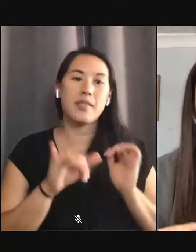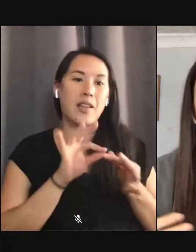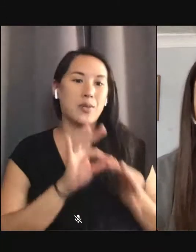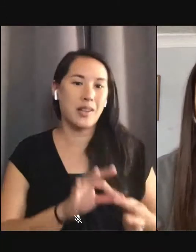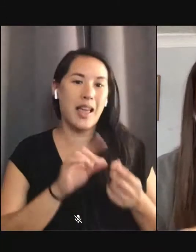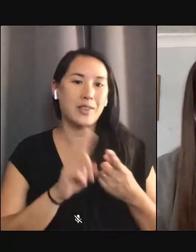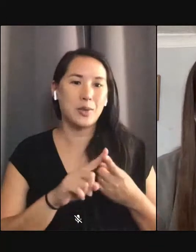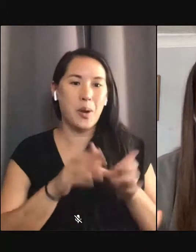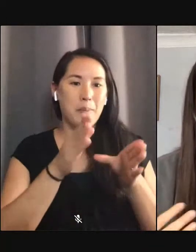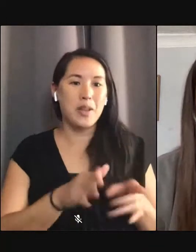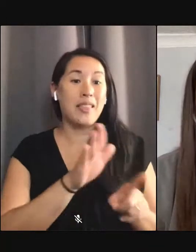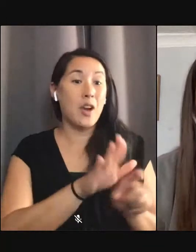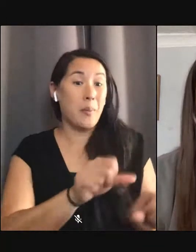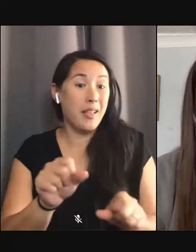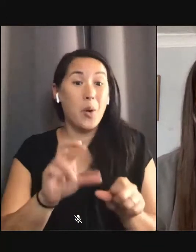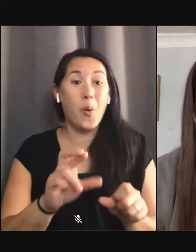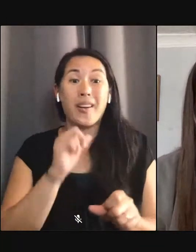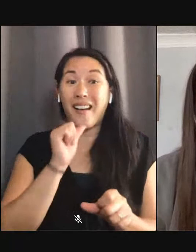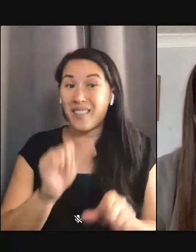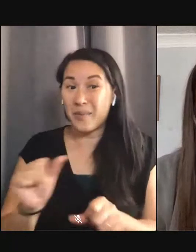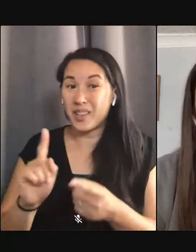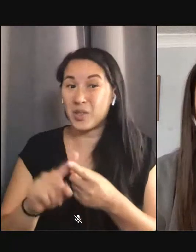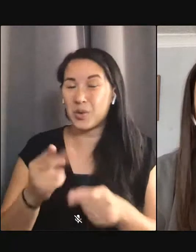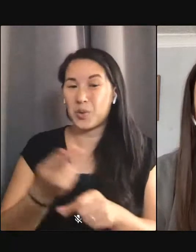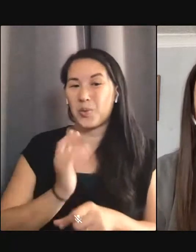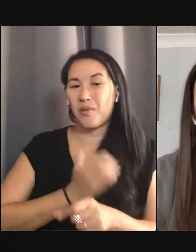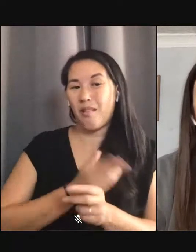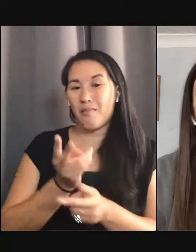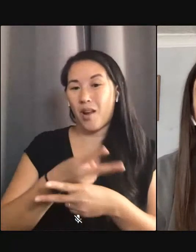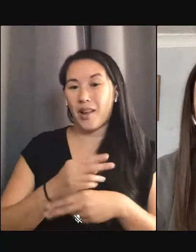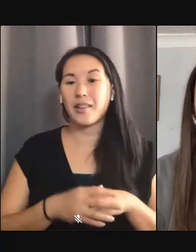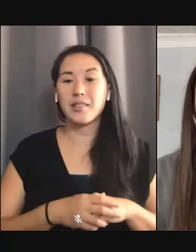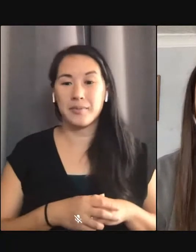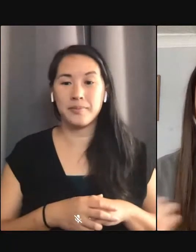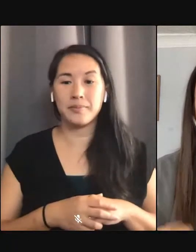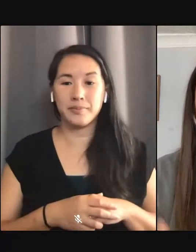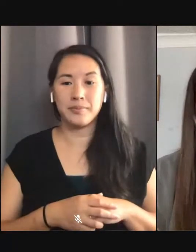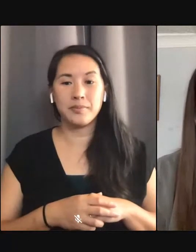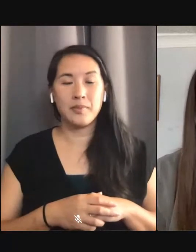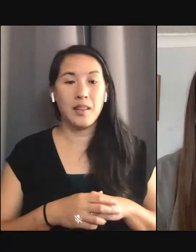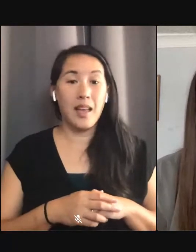ability or inability to use our product um and i think as long having that plan ahead of time